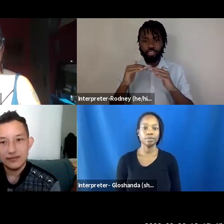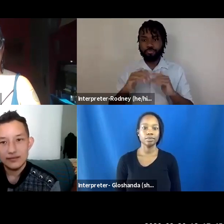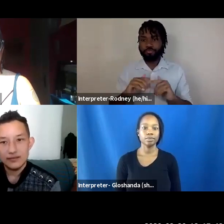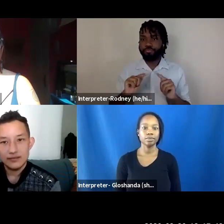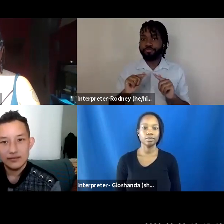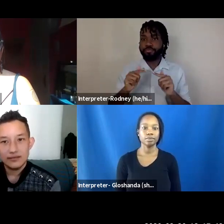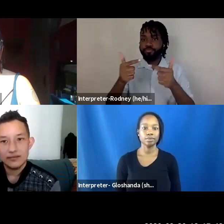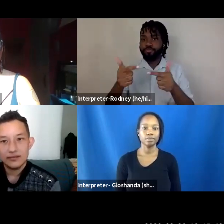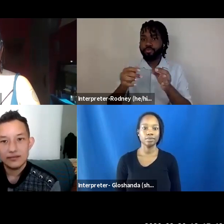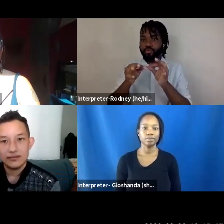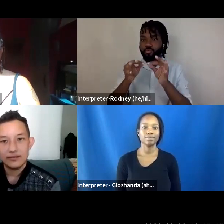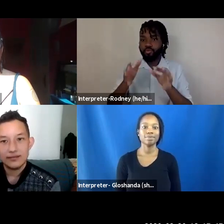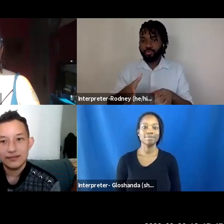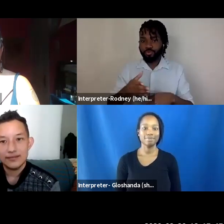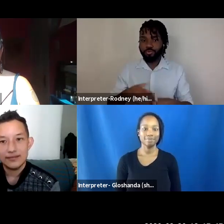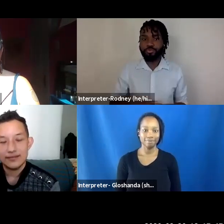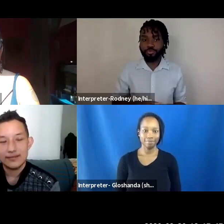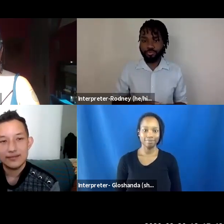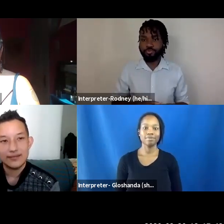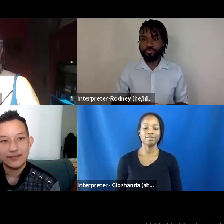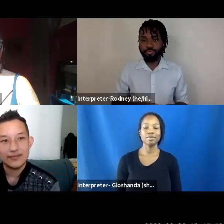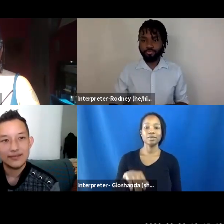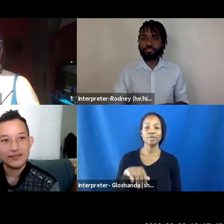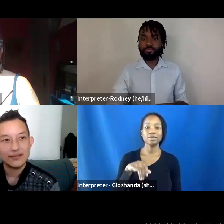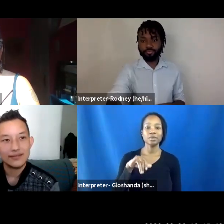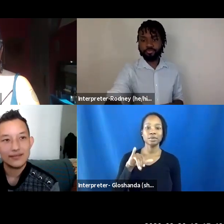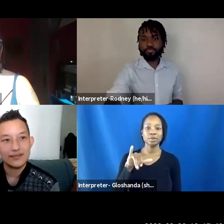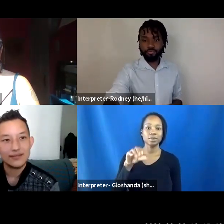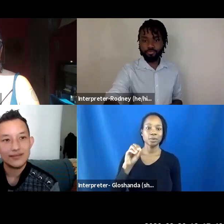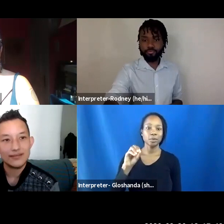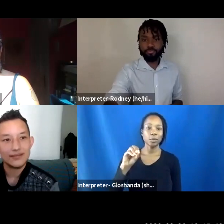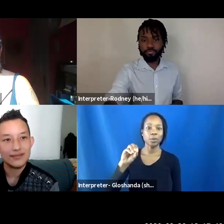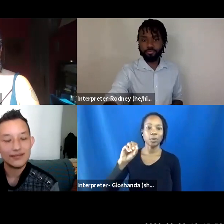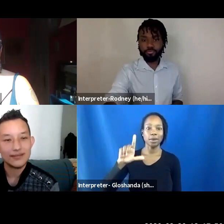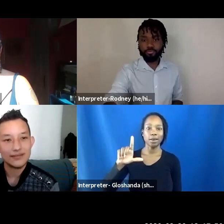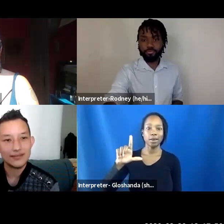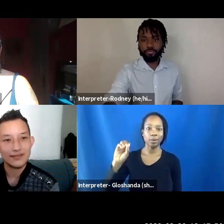Yolo Akili Robinson, Y-O-L-O A-K-I-L-I R-O-B-I-N-S-O-N,